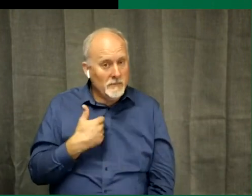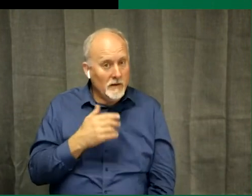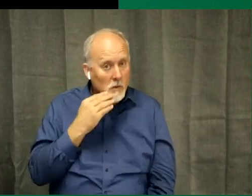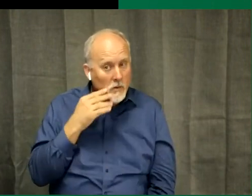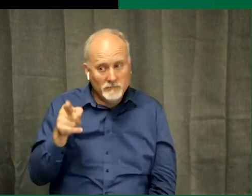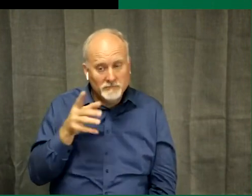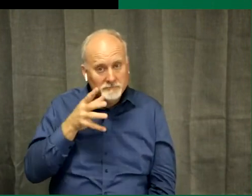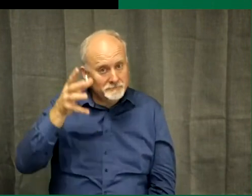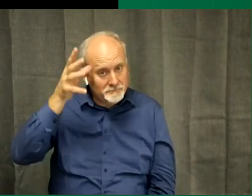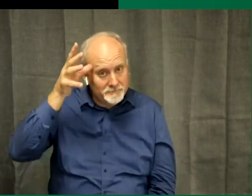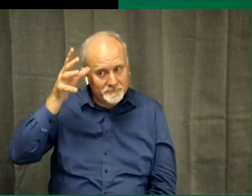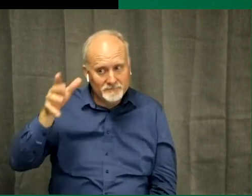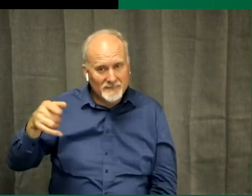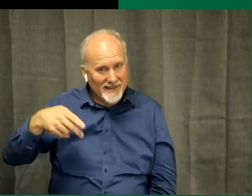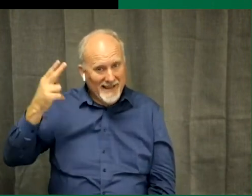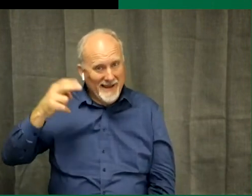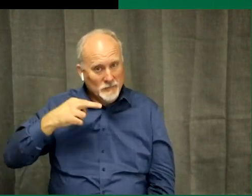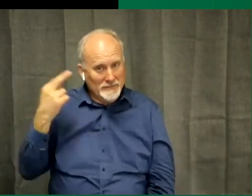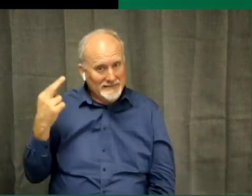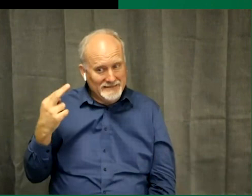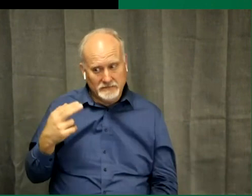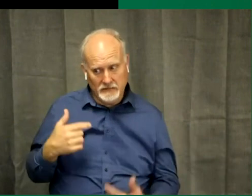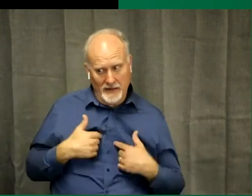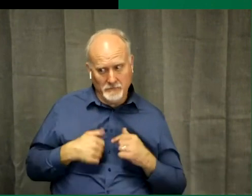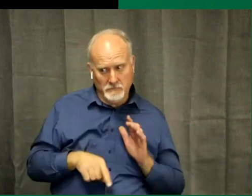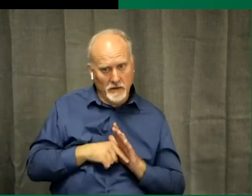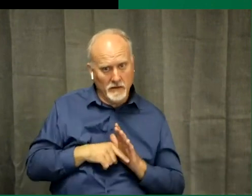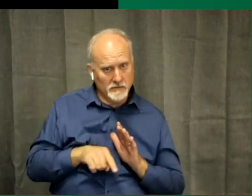or someone at home that's high risk and you want to know if you're positive just contact student